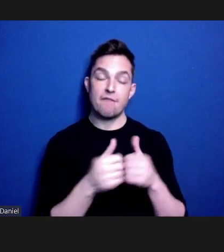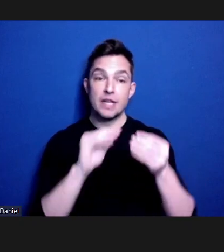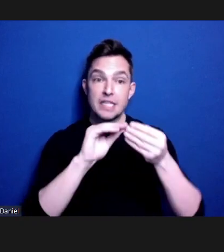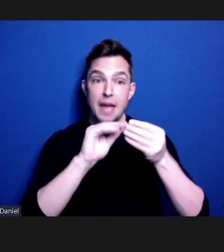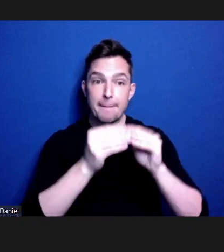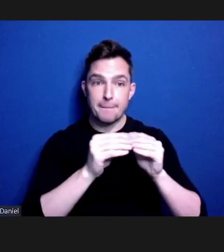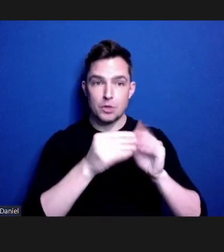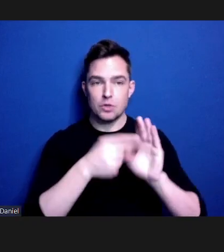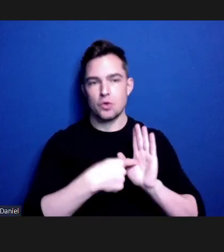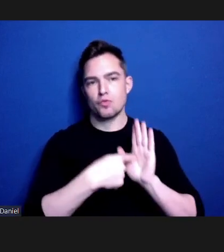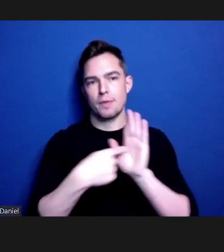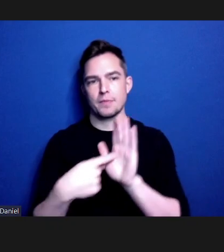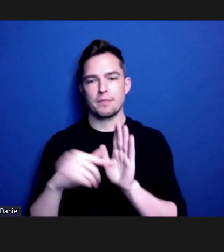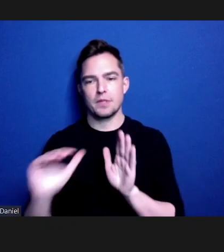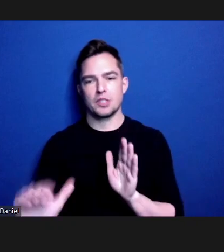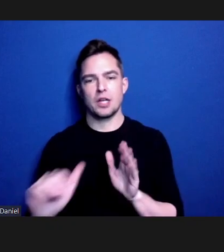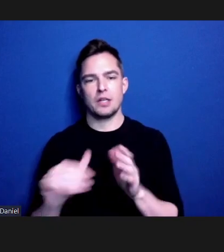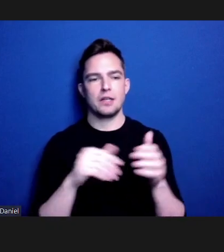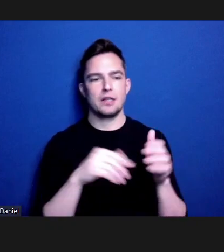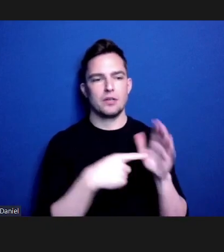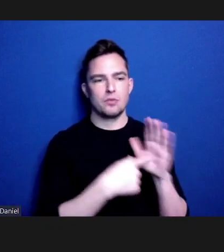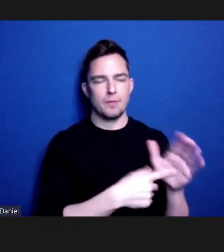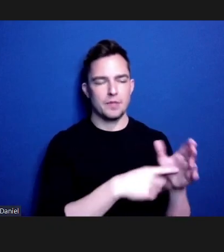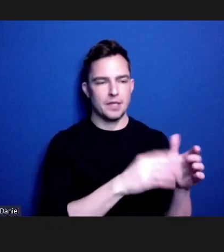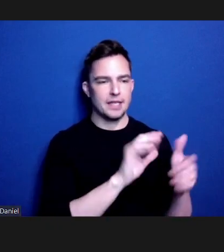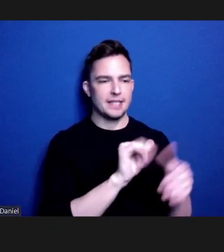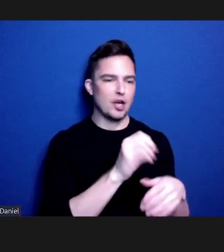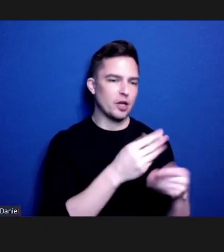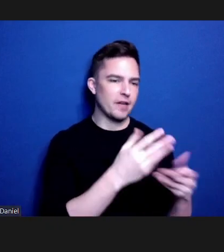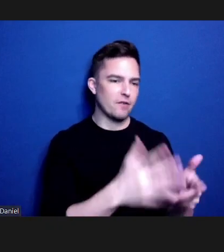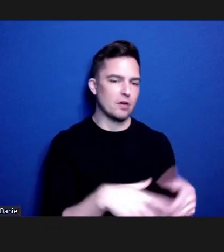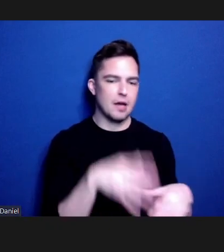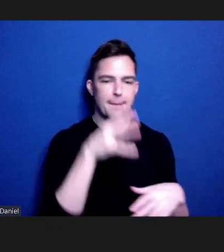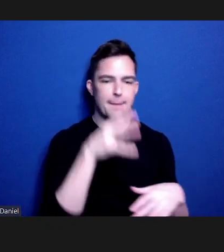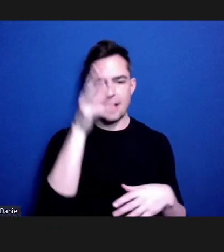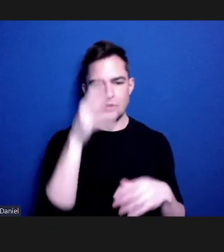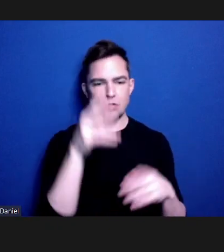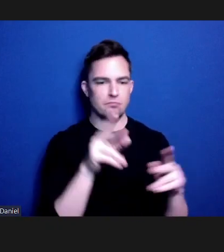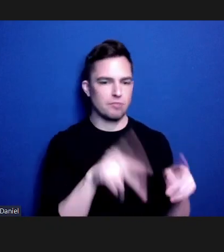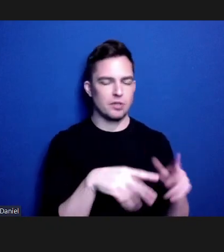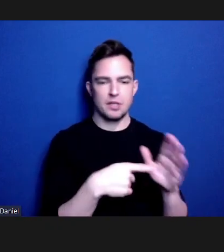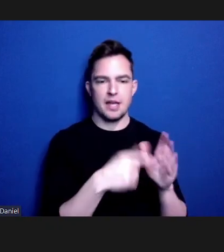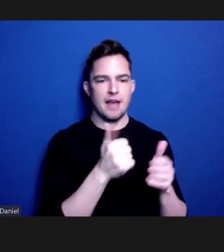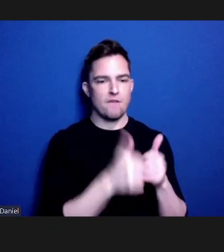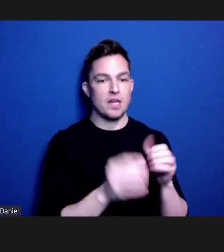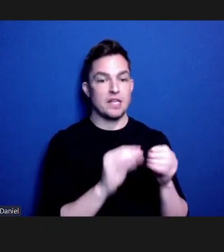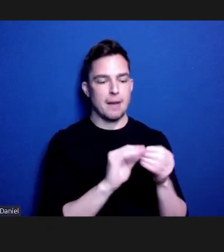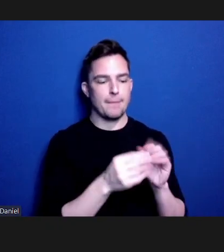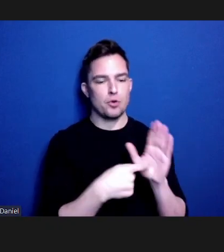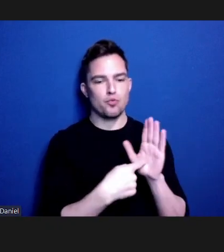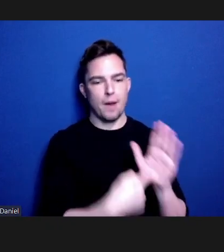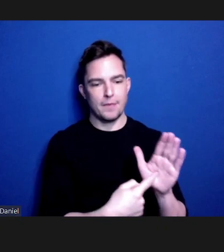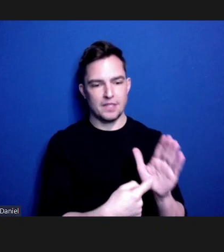a family member, you know, a caregiver, a parent, you know, a staff, right? So, you